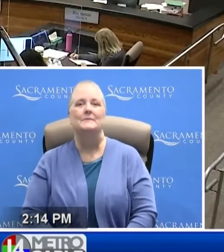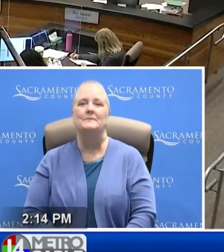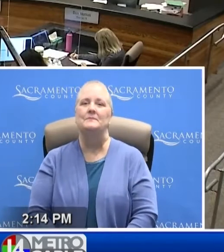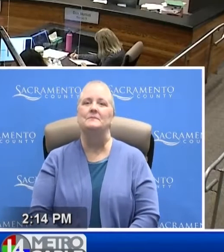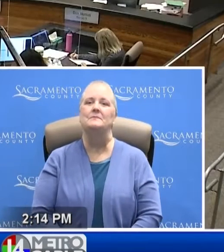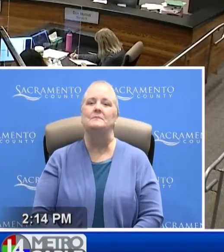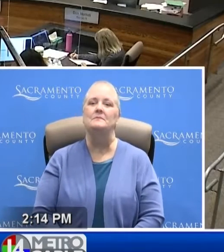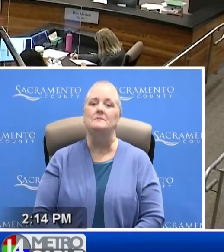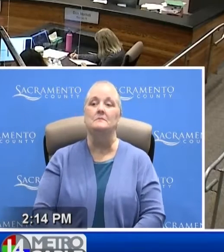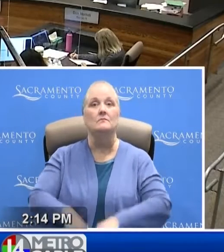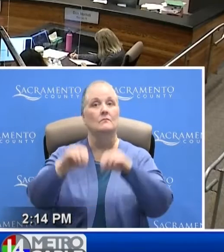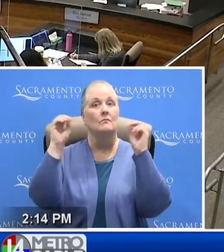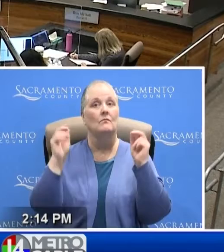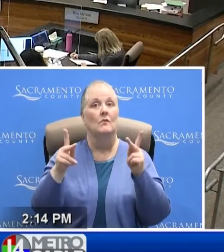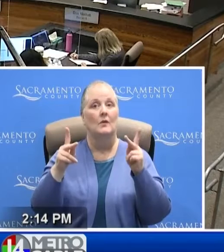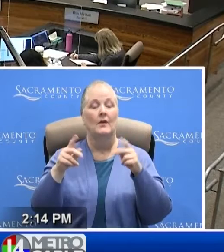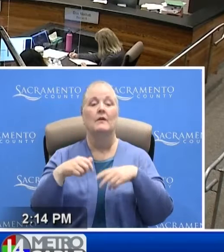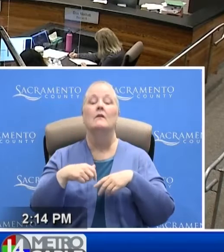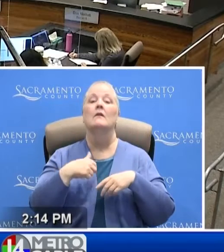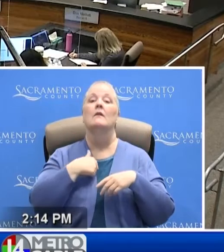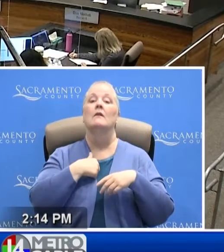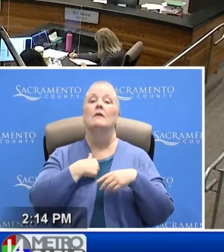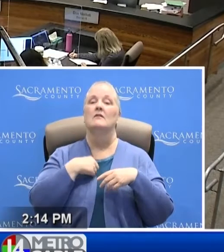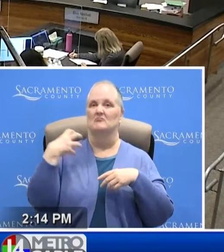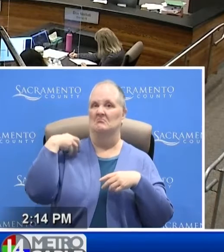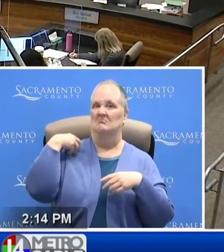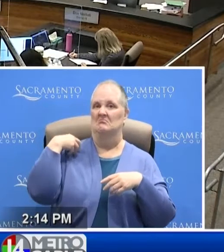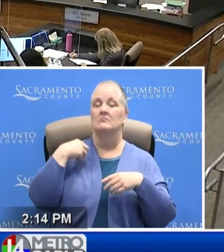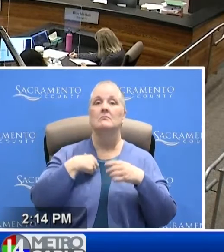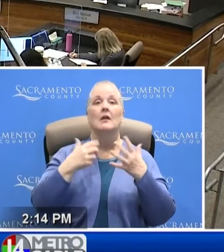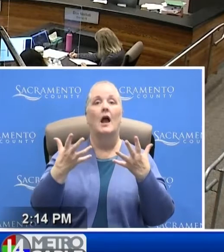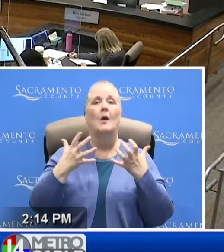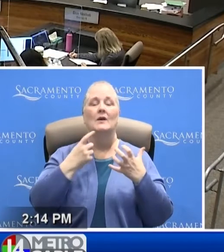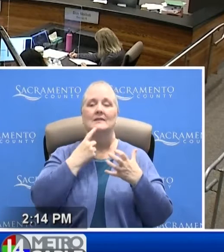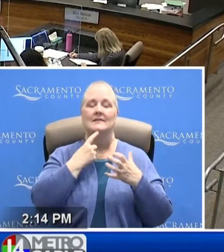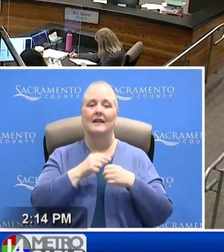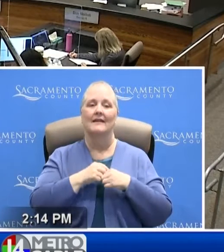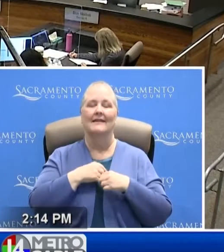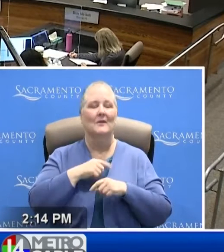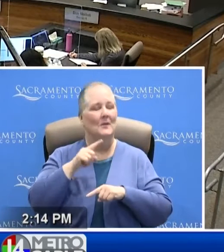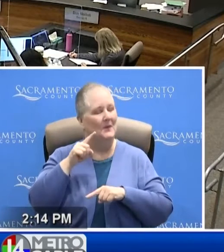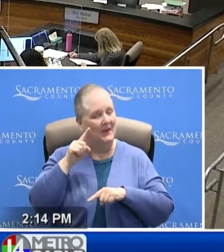OK, well, I want to say I can't believe all that